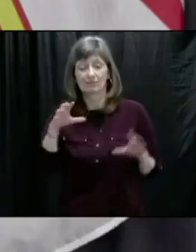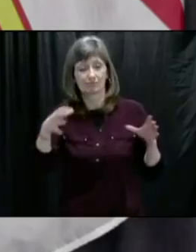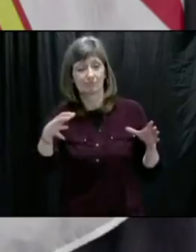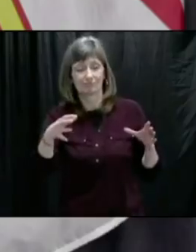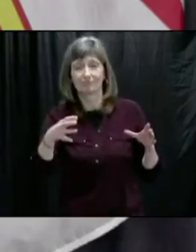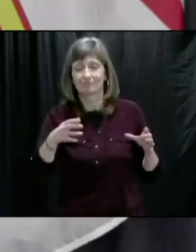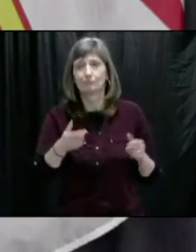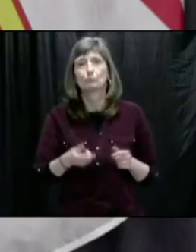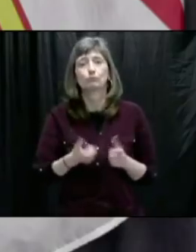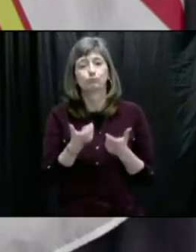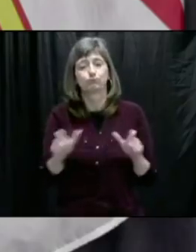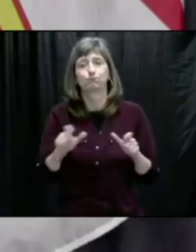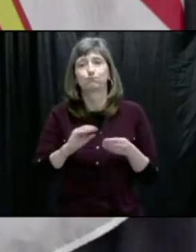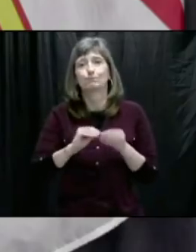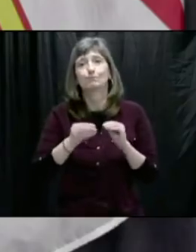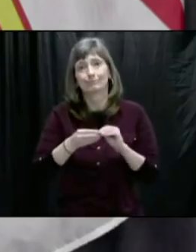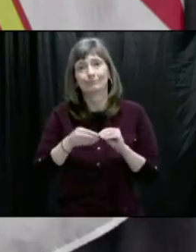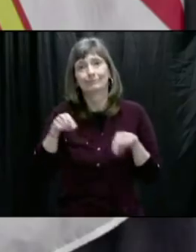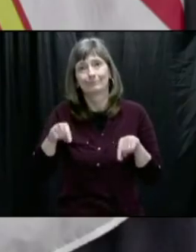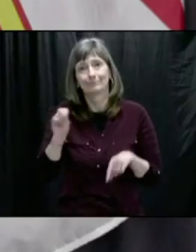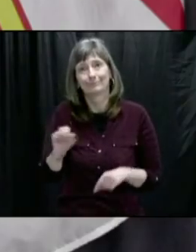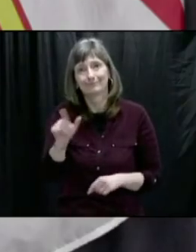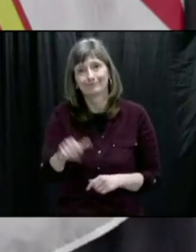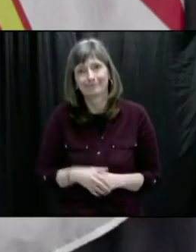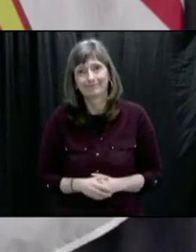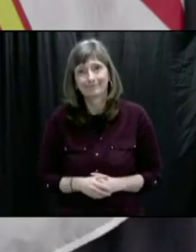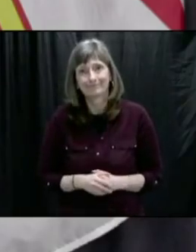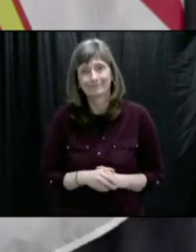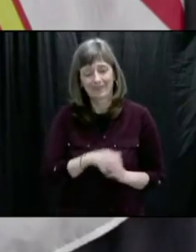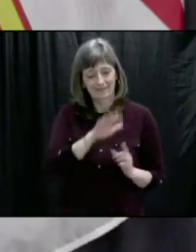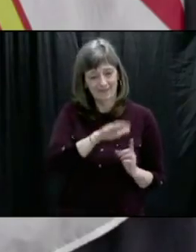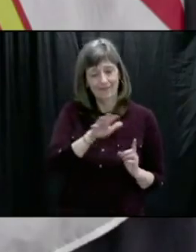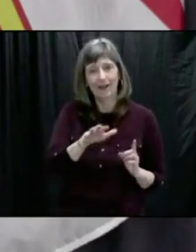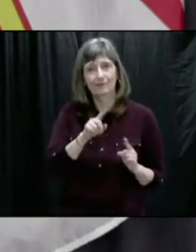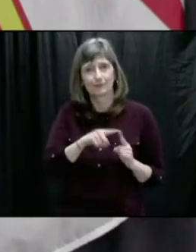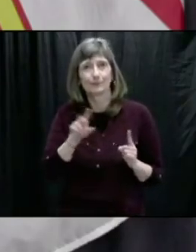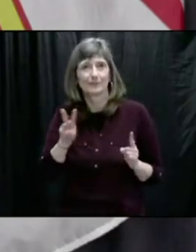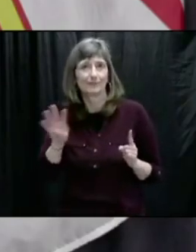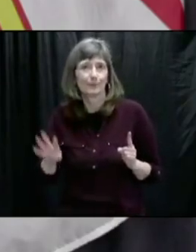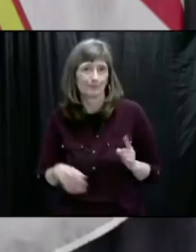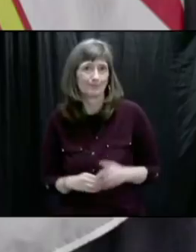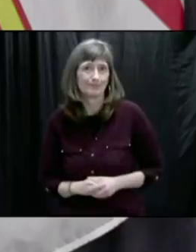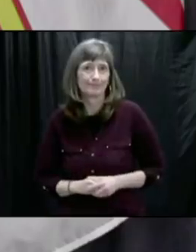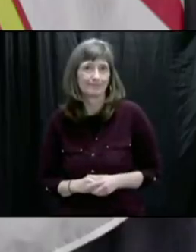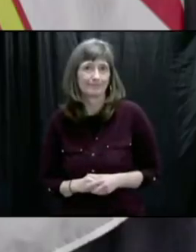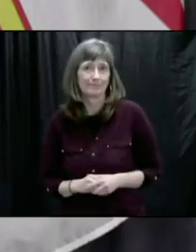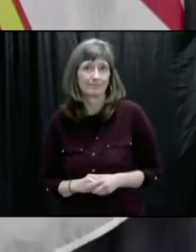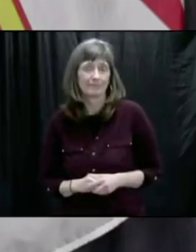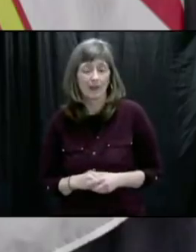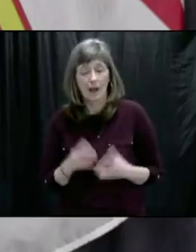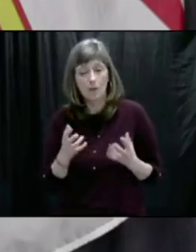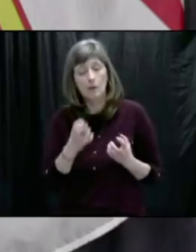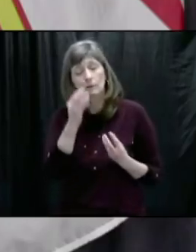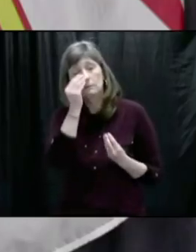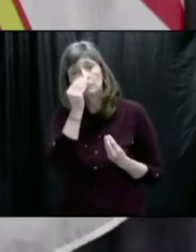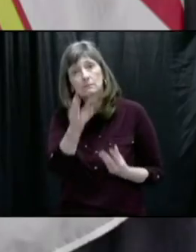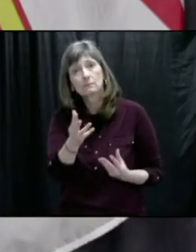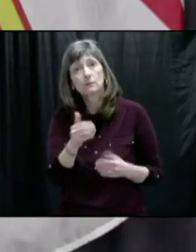THERE'S MORE OF US THAN ANYONE